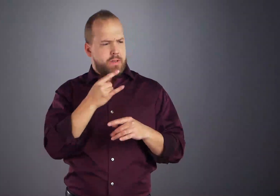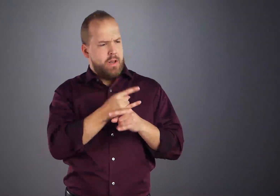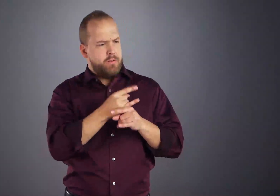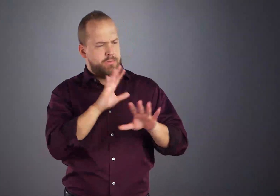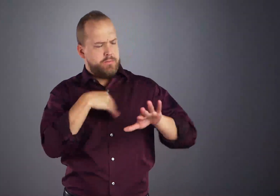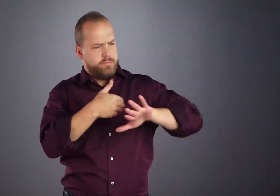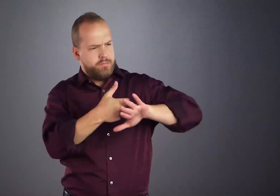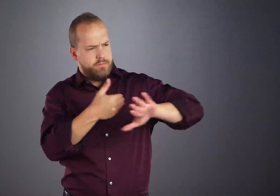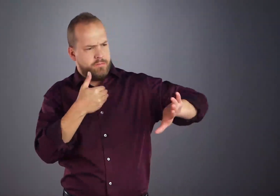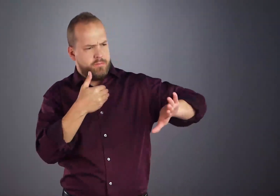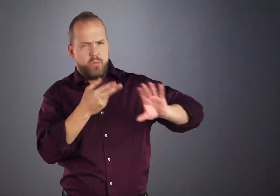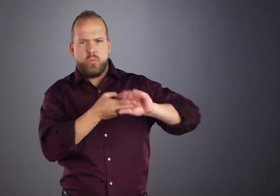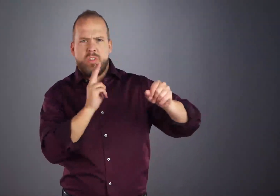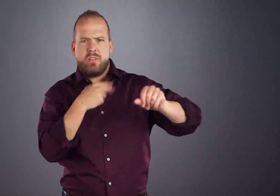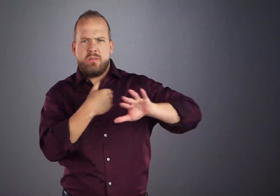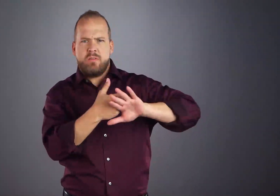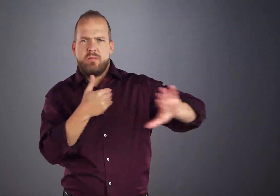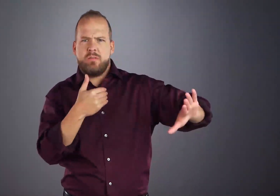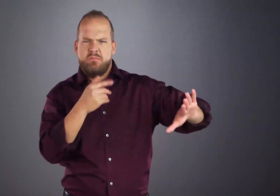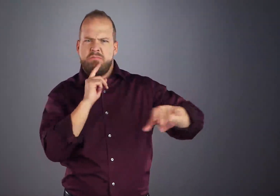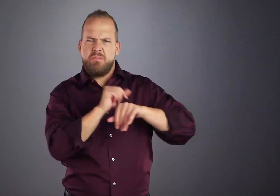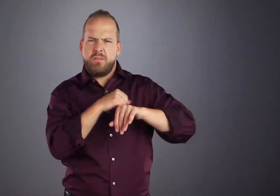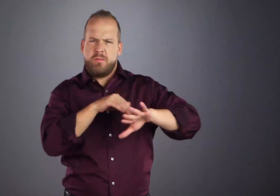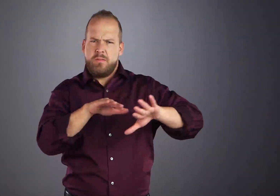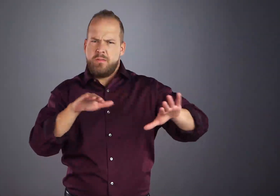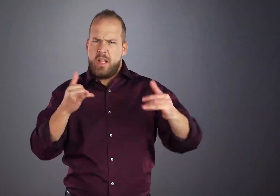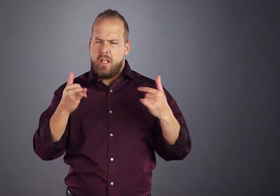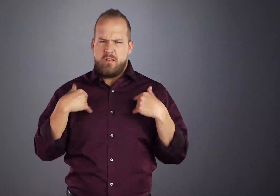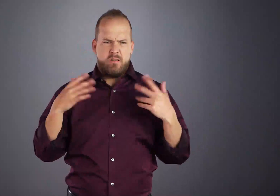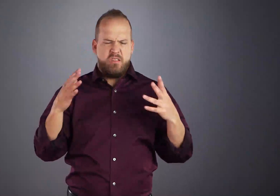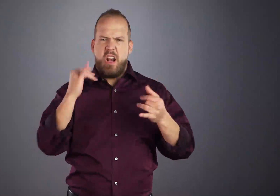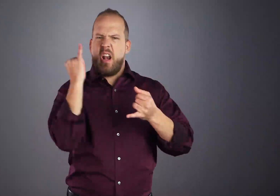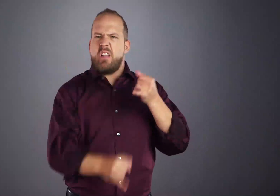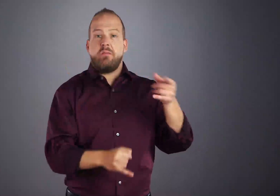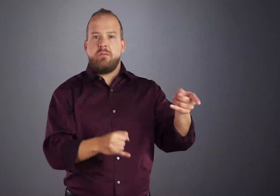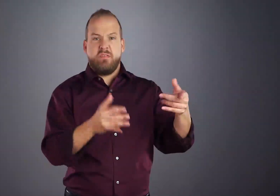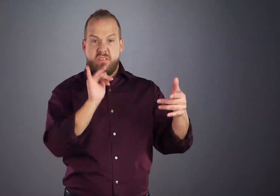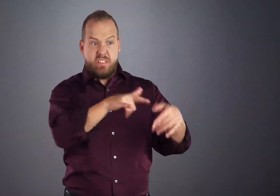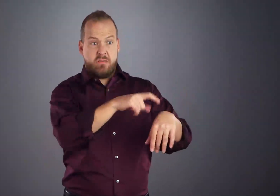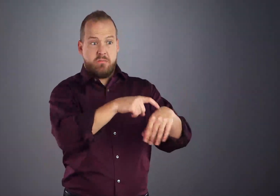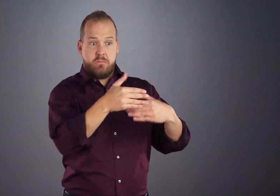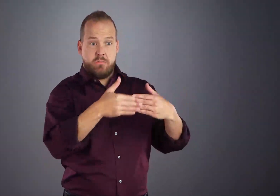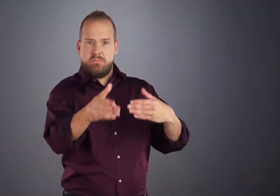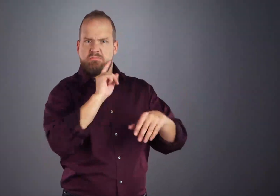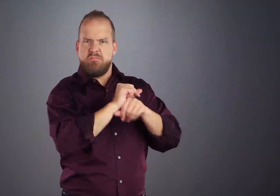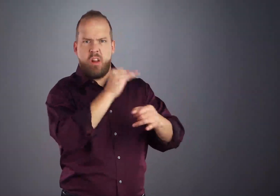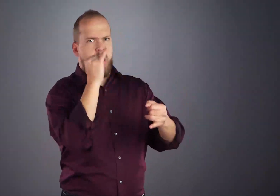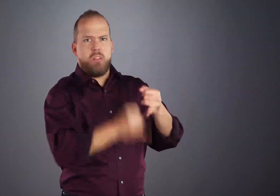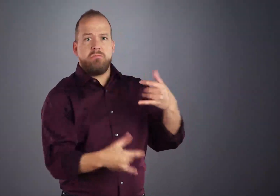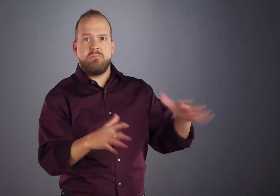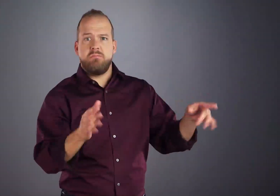At the hospital I was separated from alcohol for the last time. Treatment seemed wise,